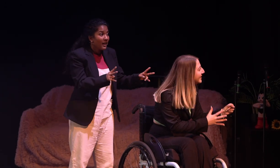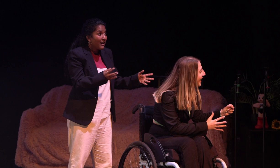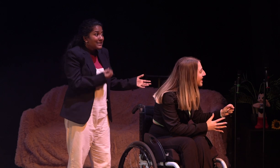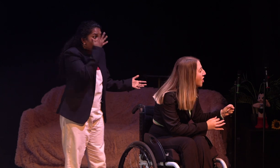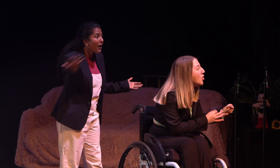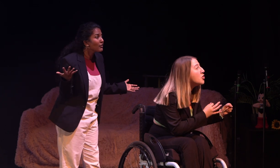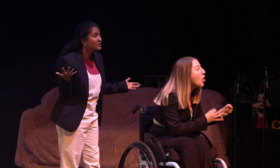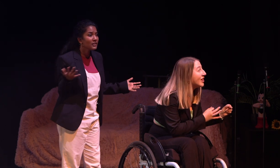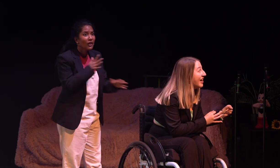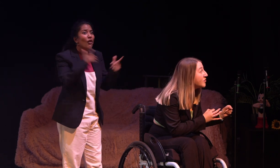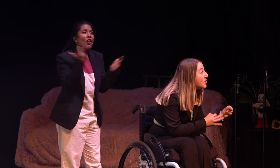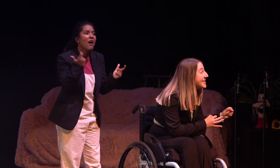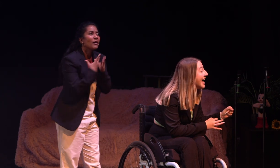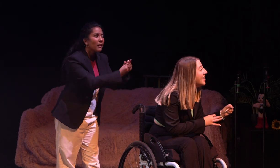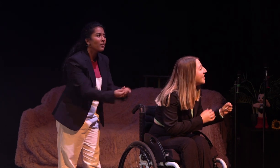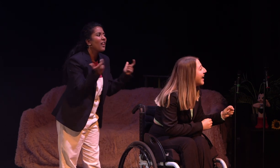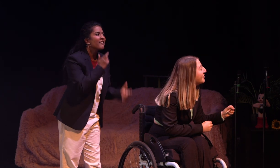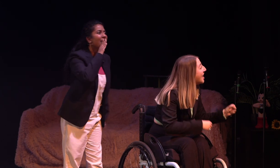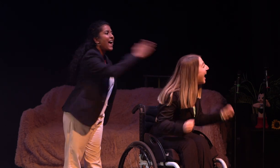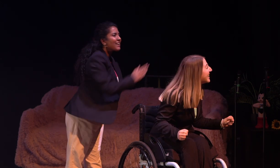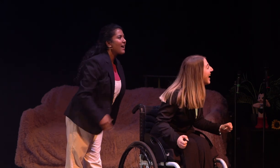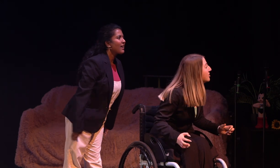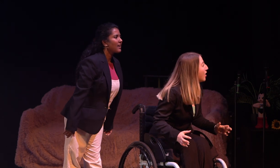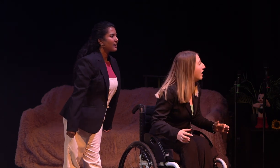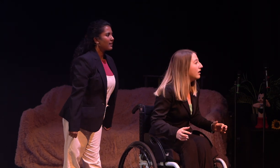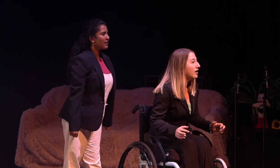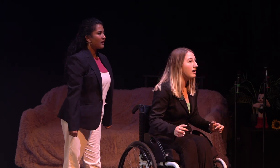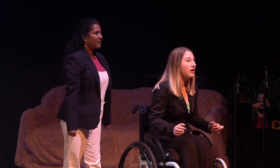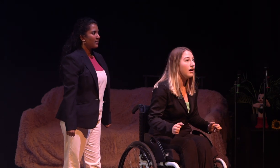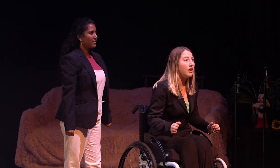you see? They're not laughing with you, they're laughing at